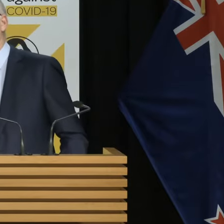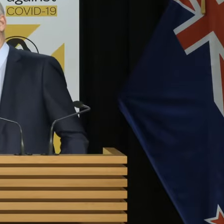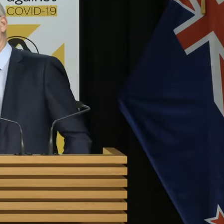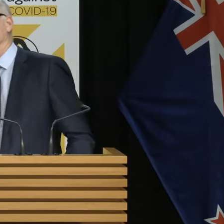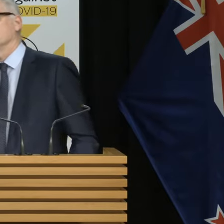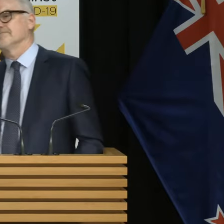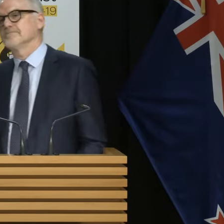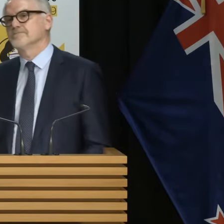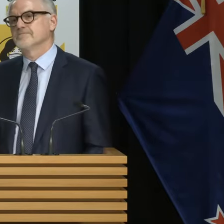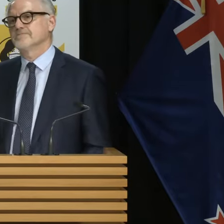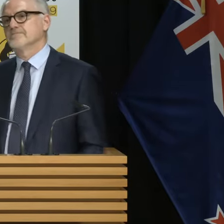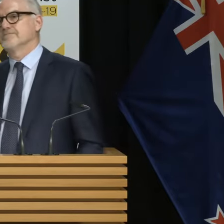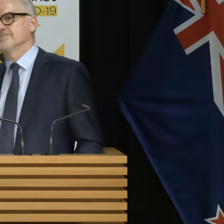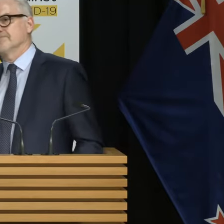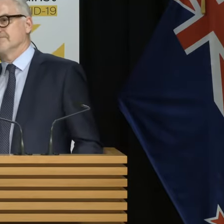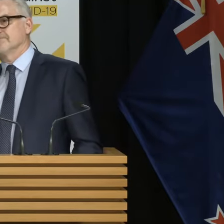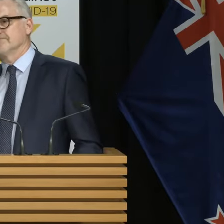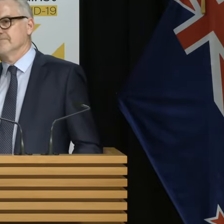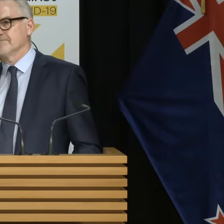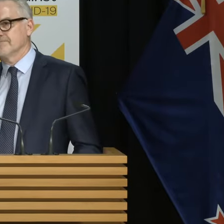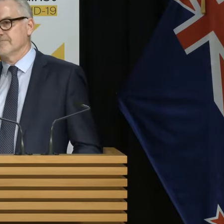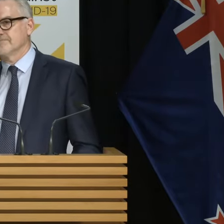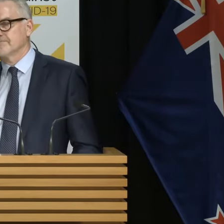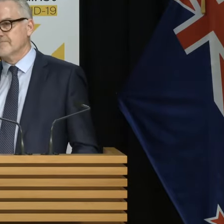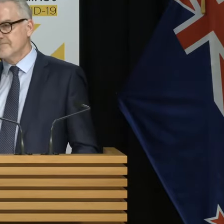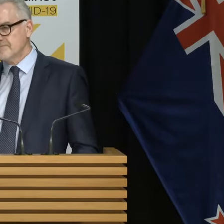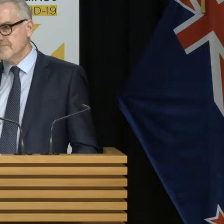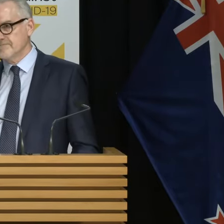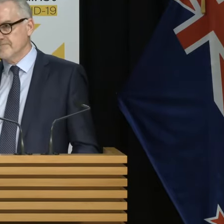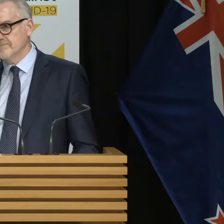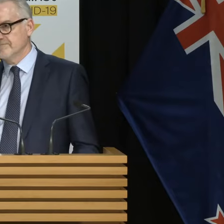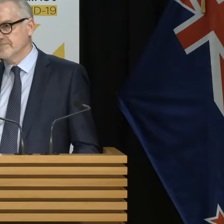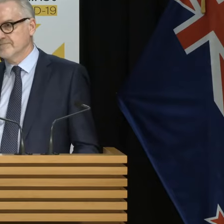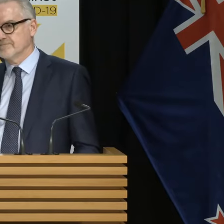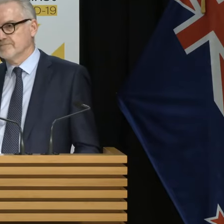we have been better prepared in terms of sliding and rapid antigen testing? Yes.